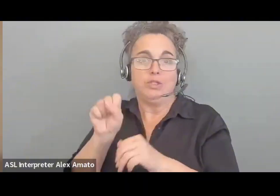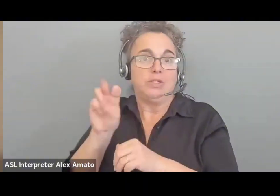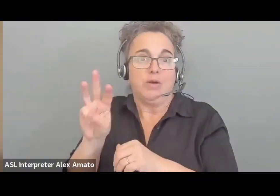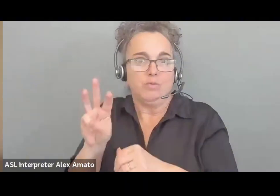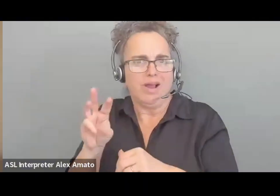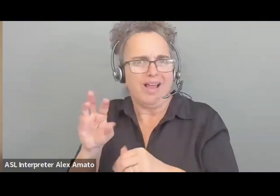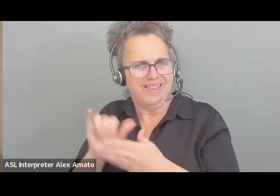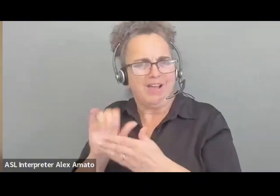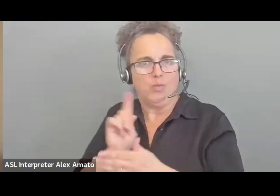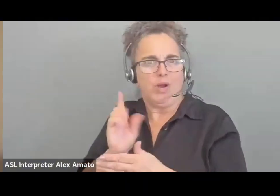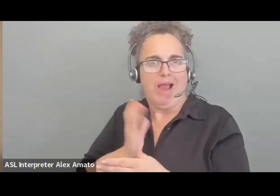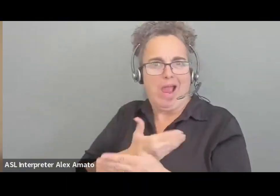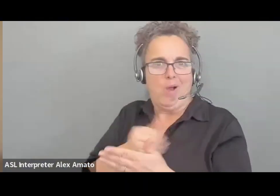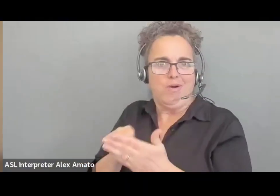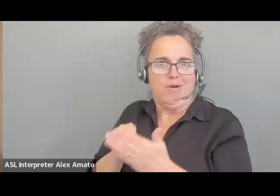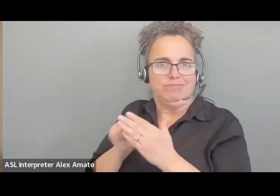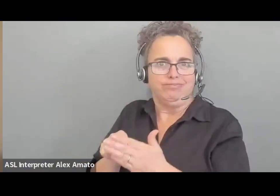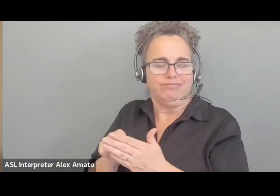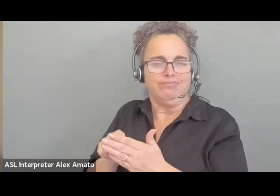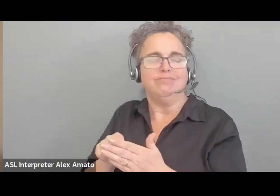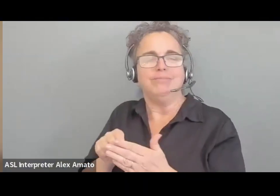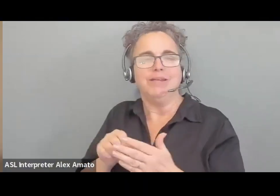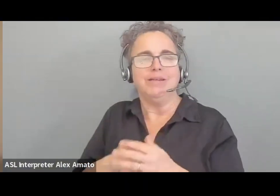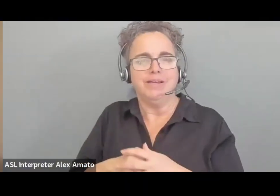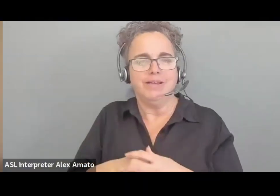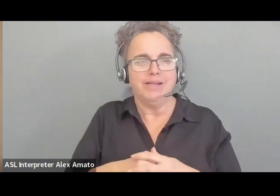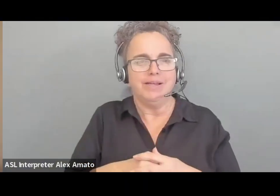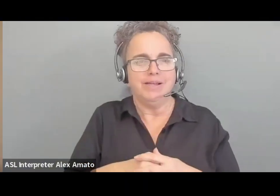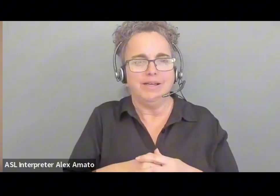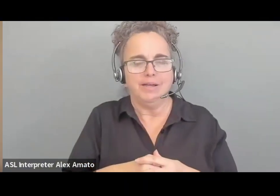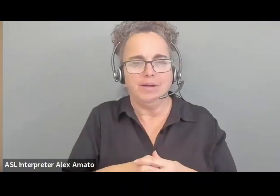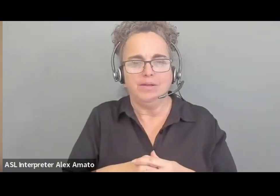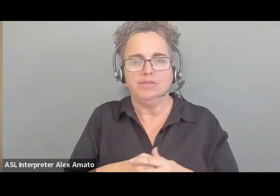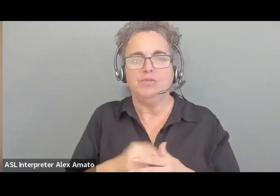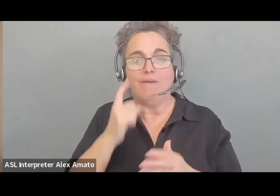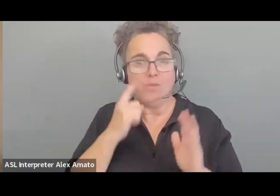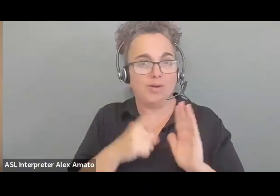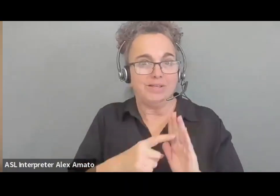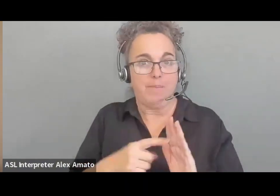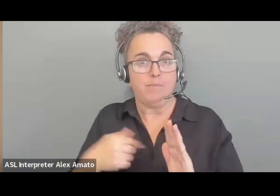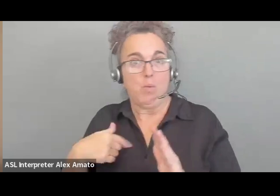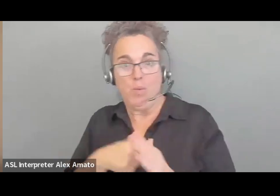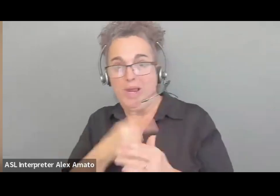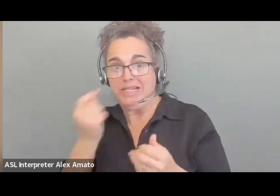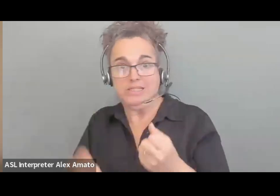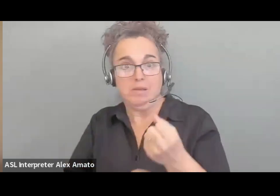I see this as a, as a compliment in that by supporting the movement